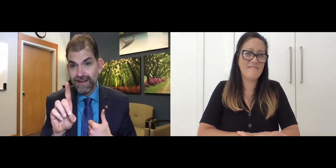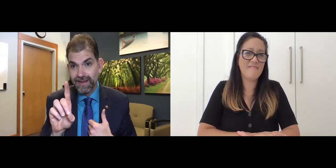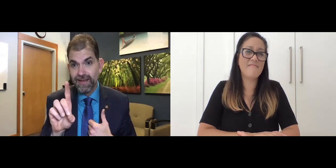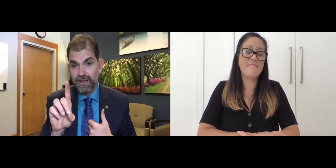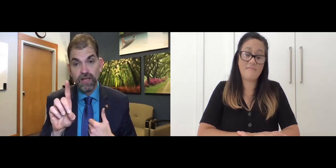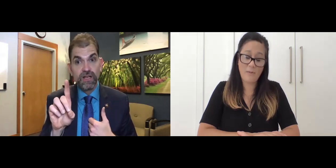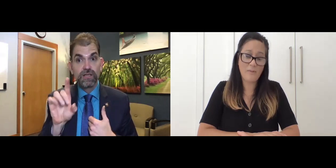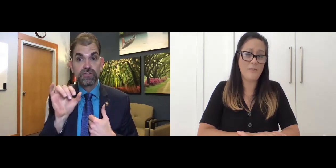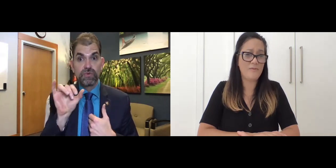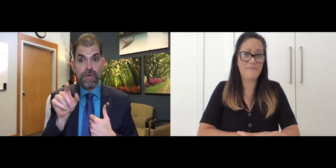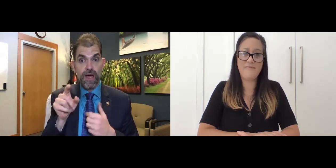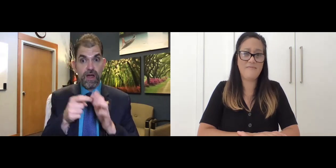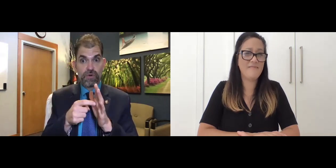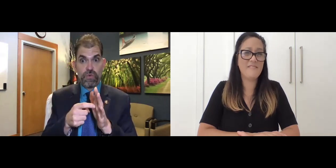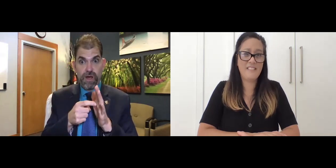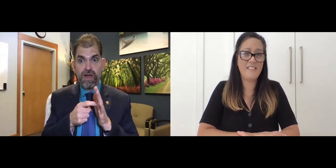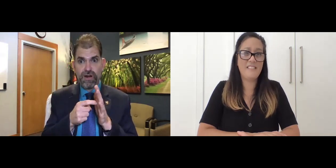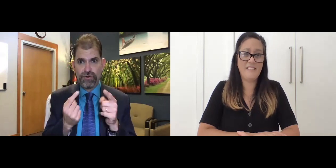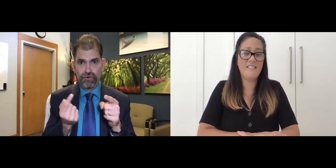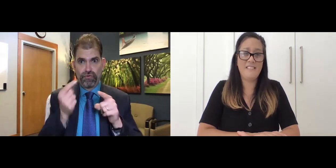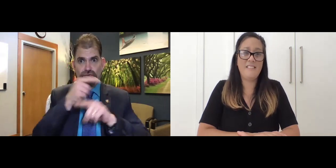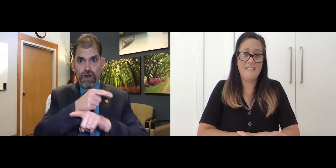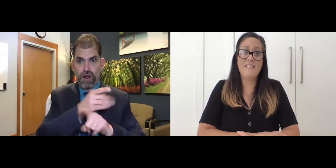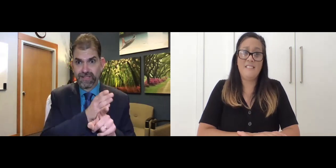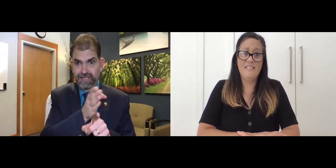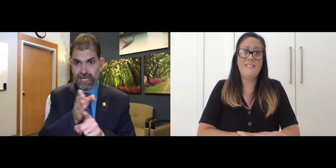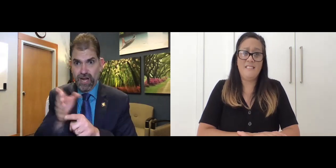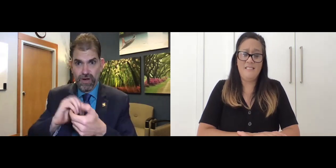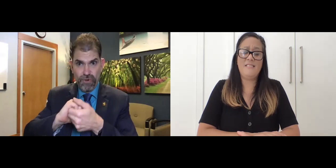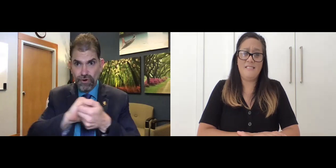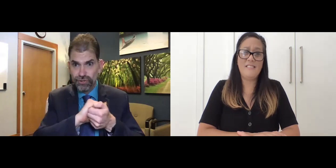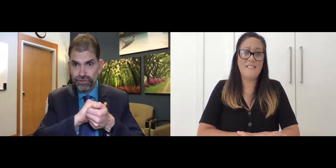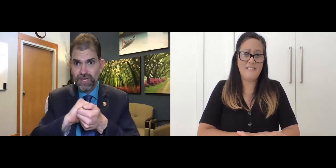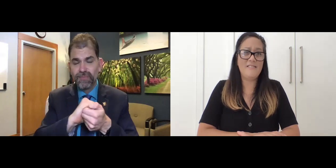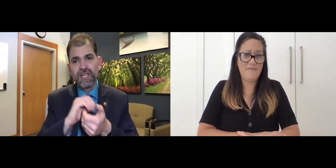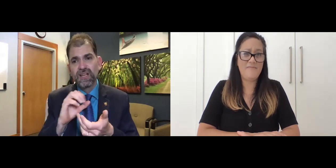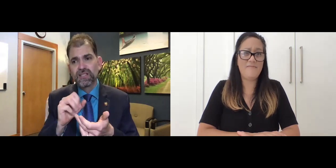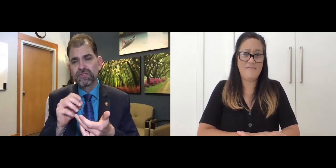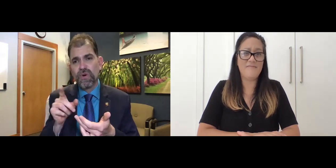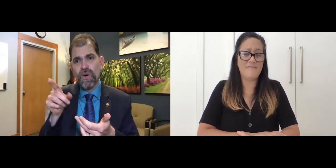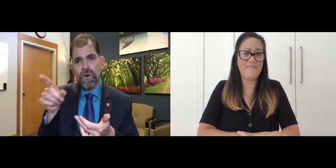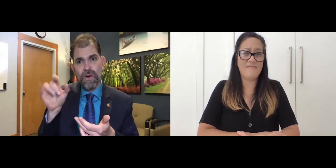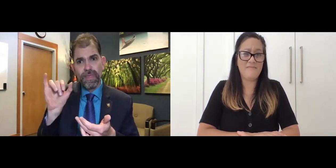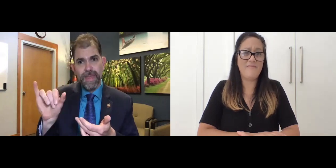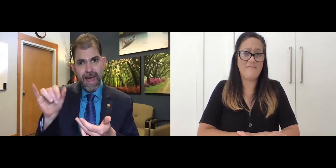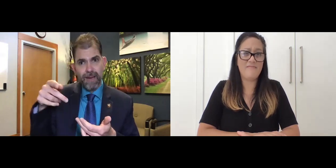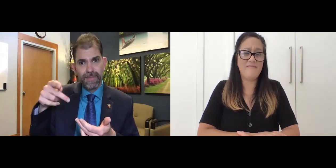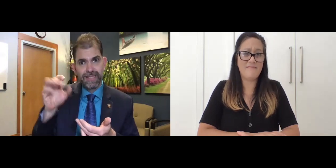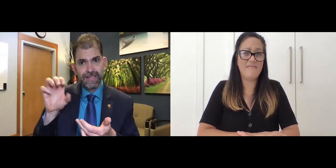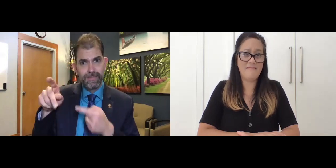And also they had COPD. So this required a real cross-disciplinary team to help this